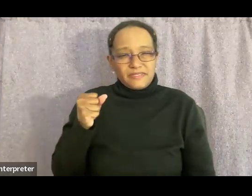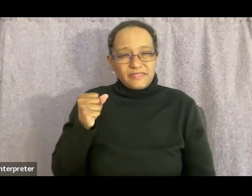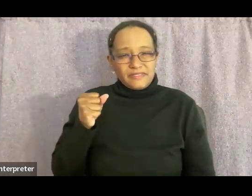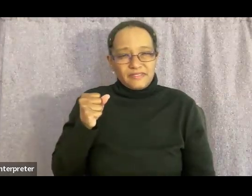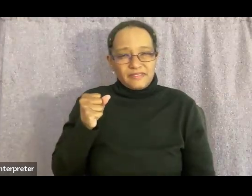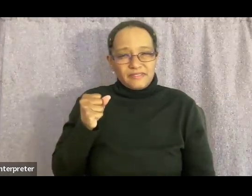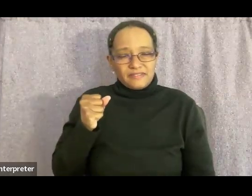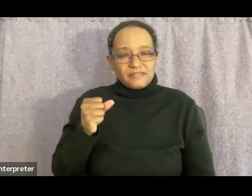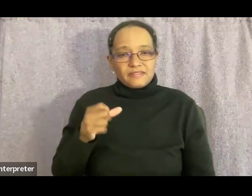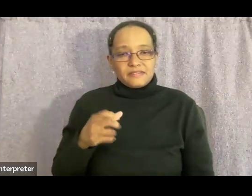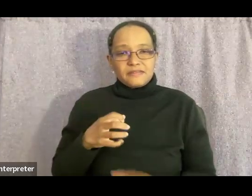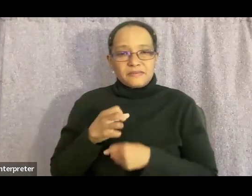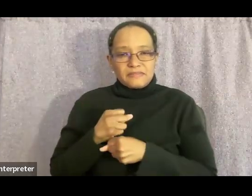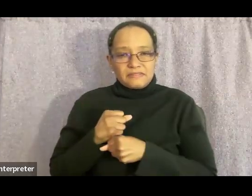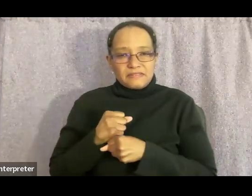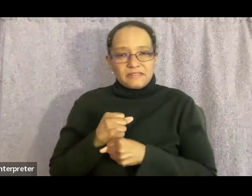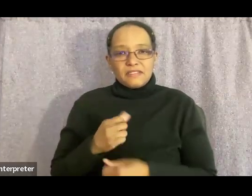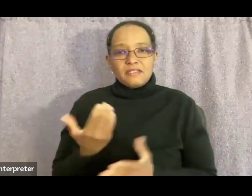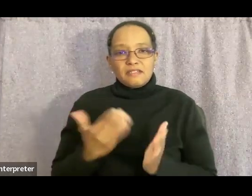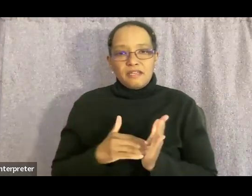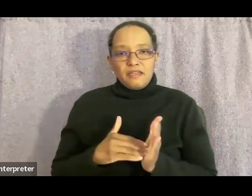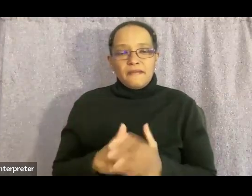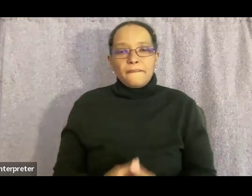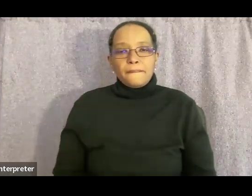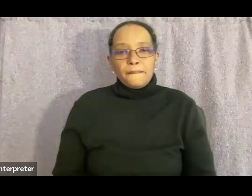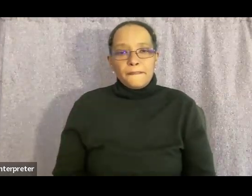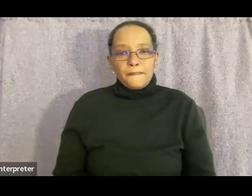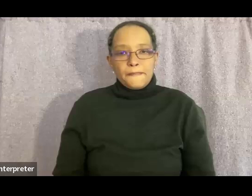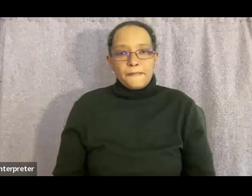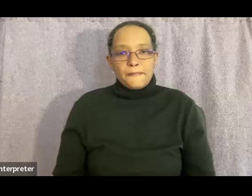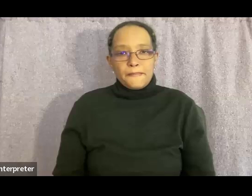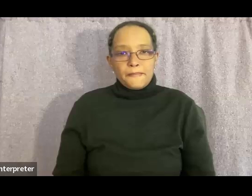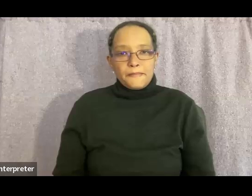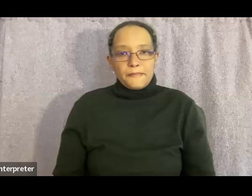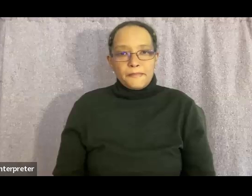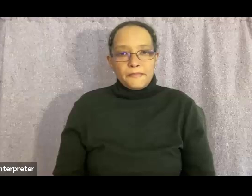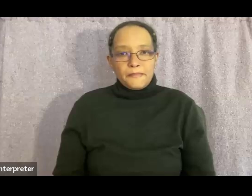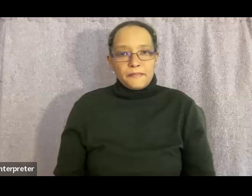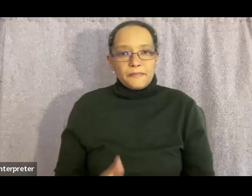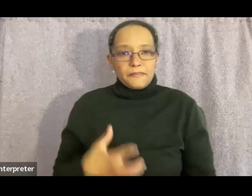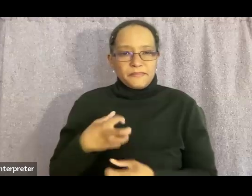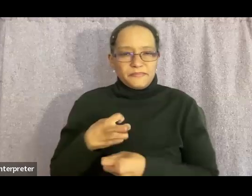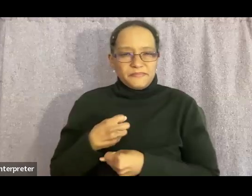And one more time. We find your elbows. Straight then them. Squeeze, squeeze, squeeze.